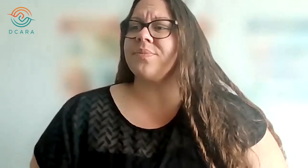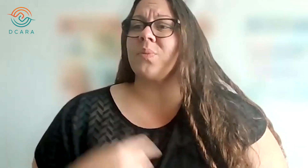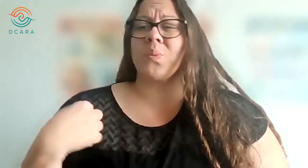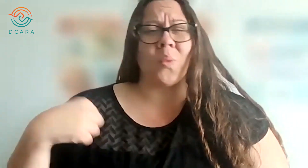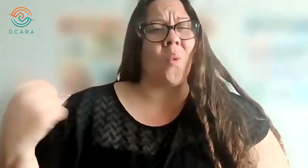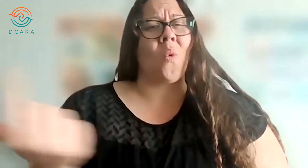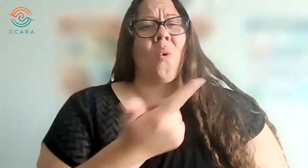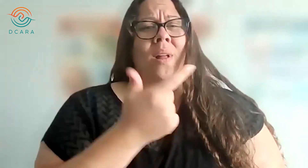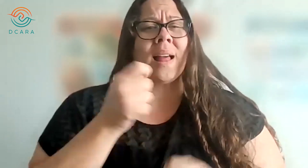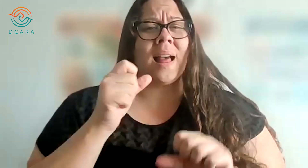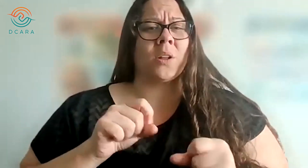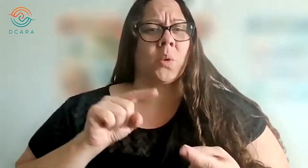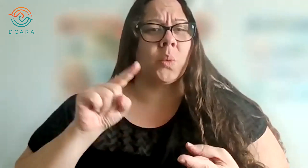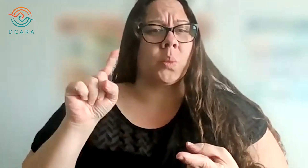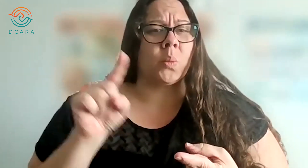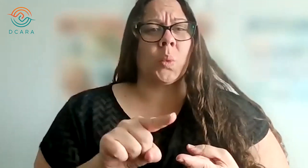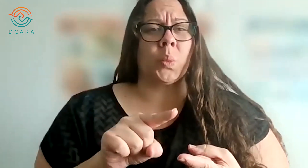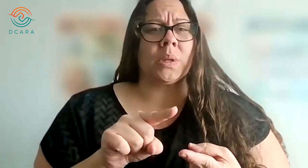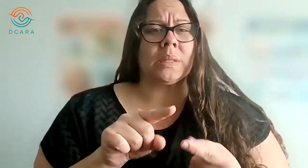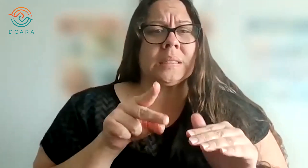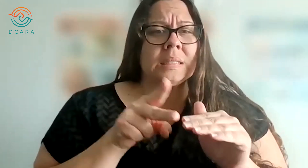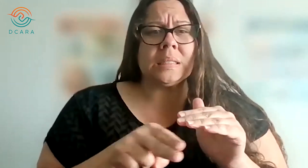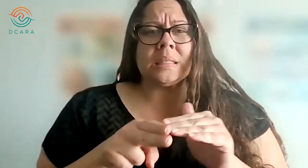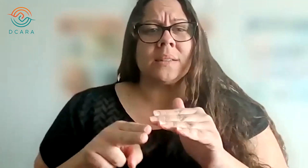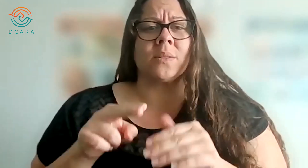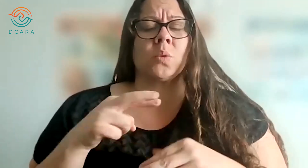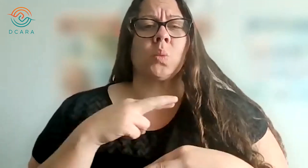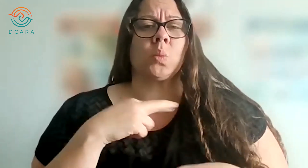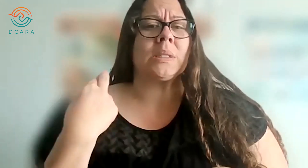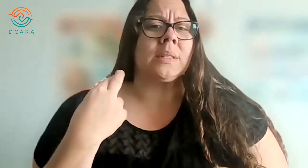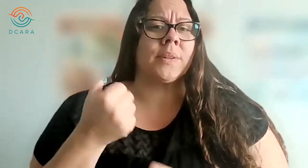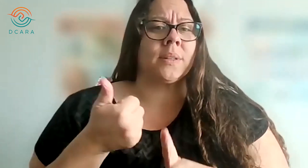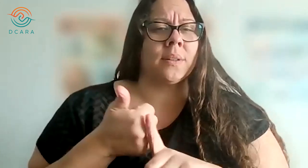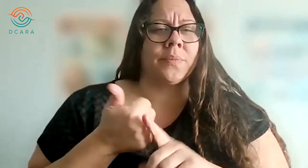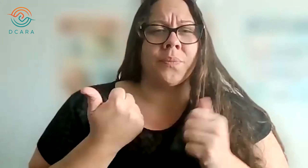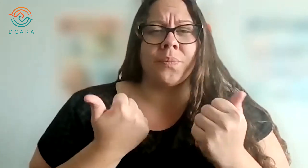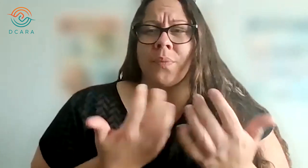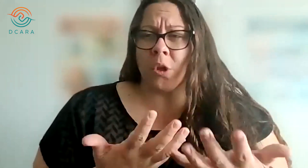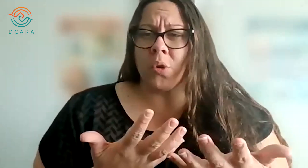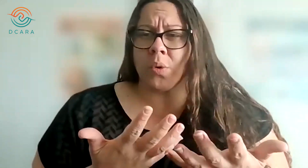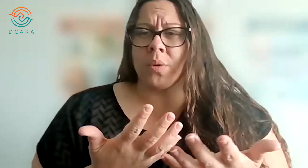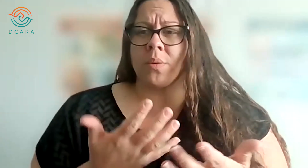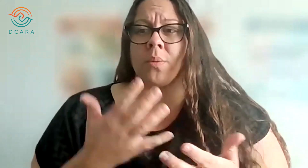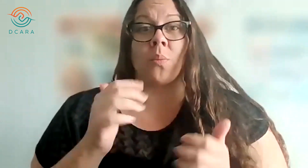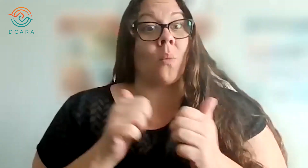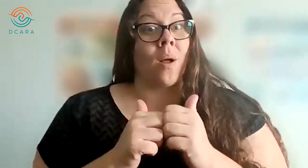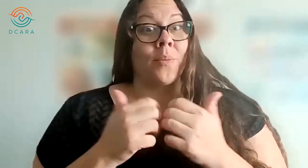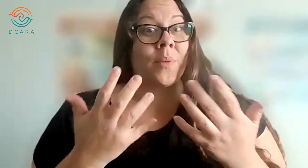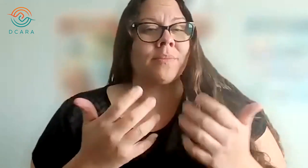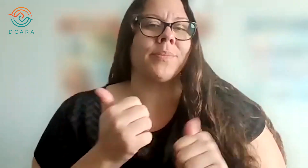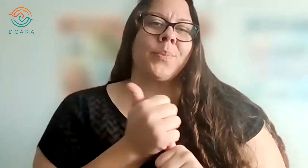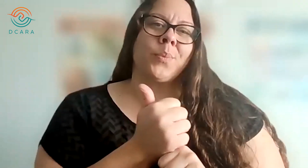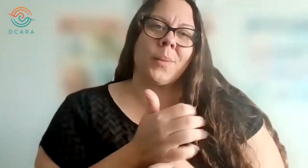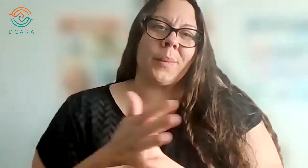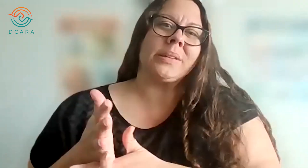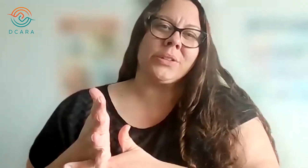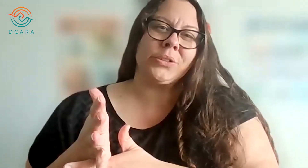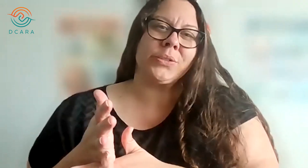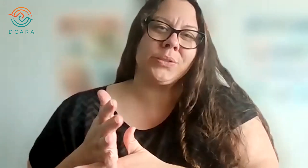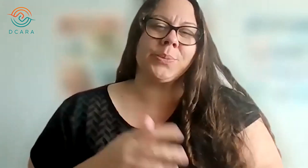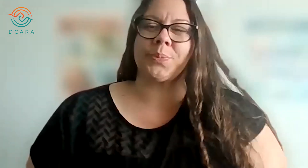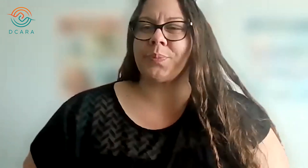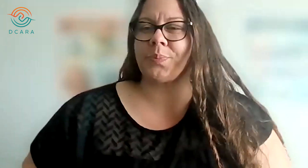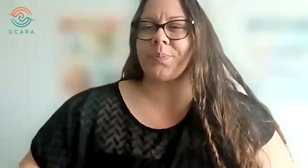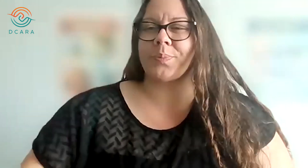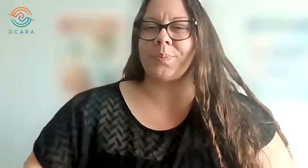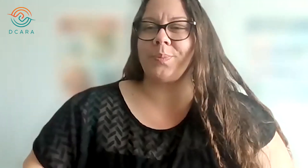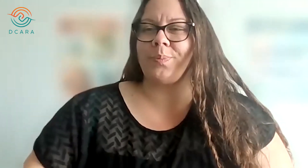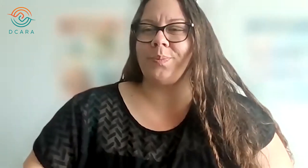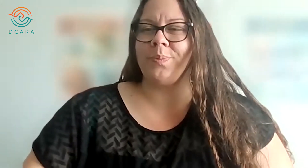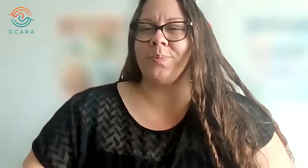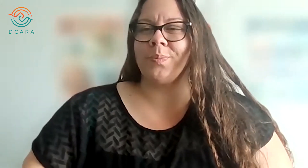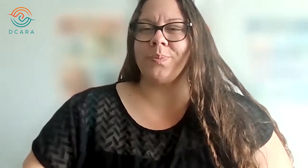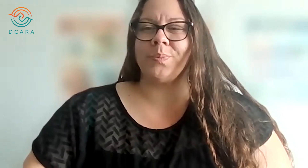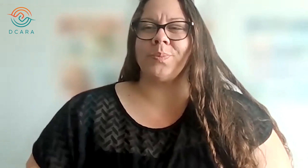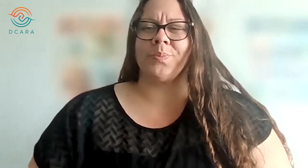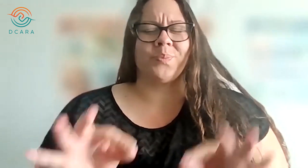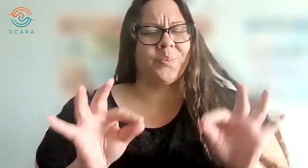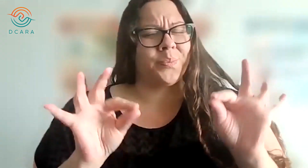We all can reduce the risks with preparation.